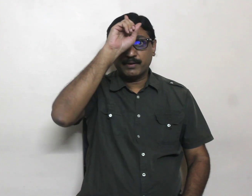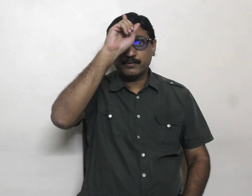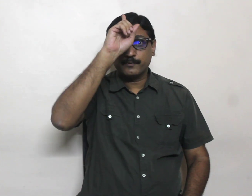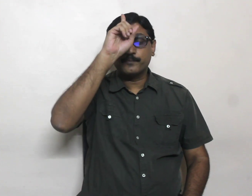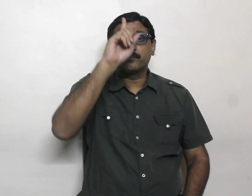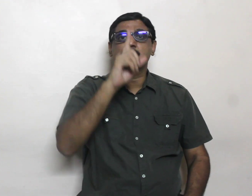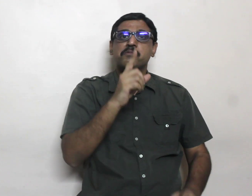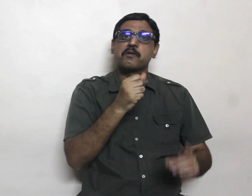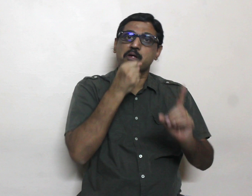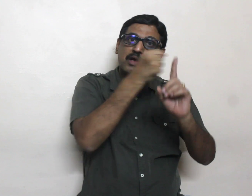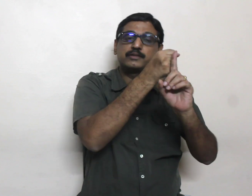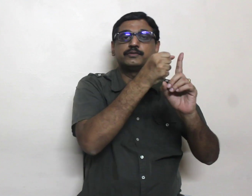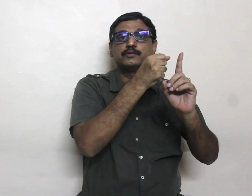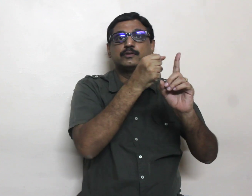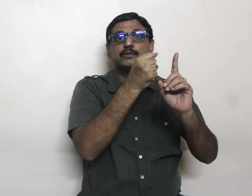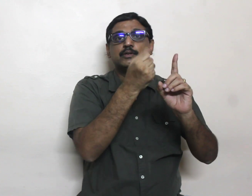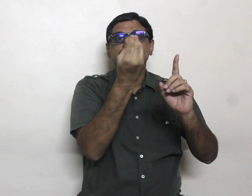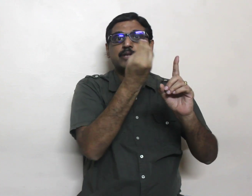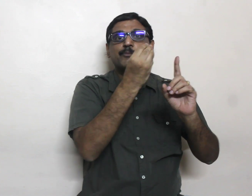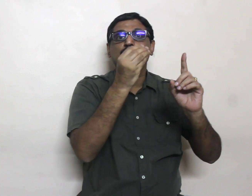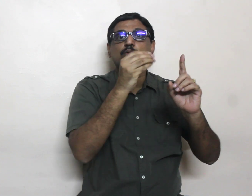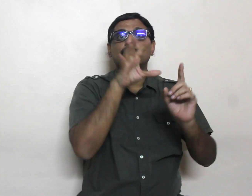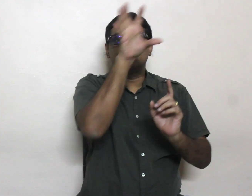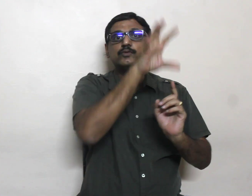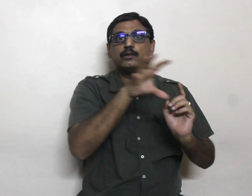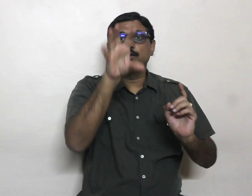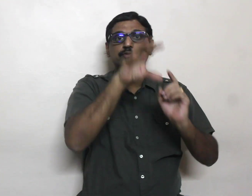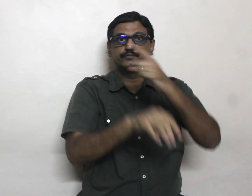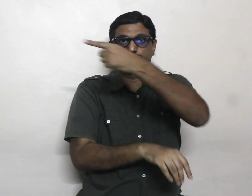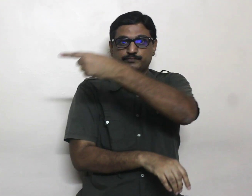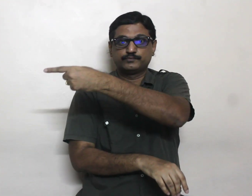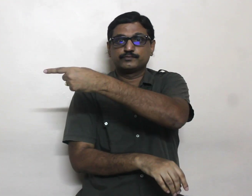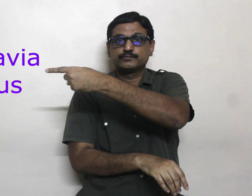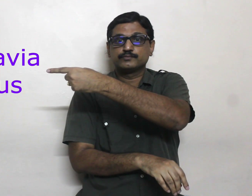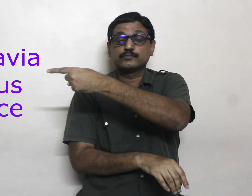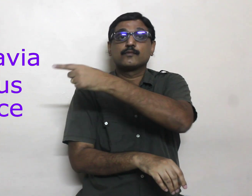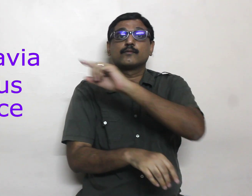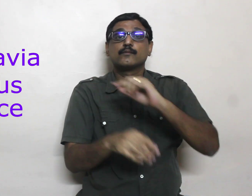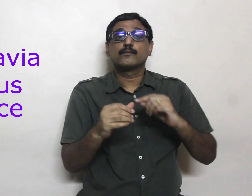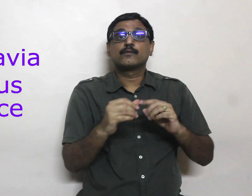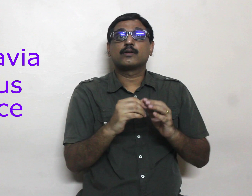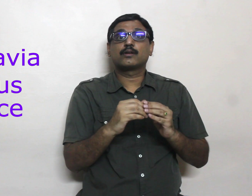Germany invaded some countries like Yugoslavia, Belarus and Greece